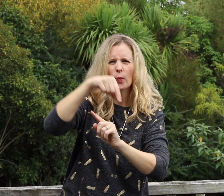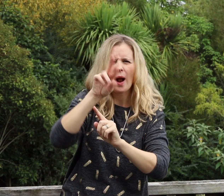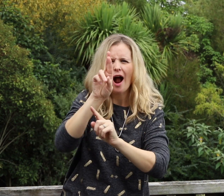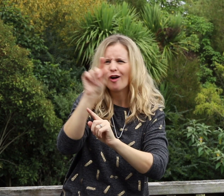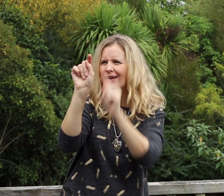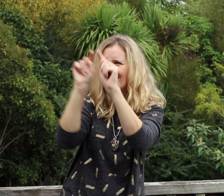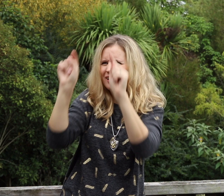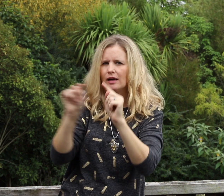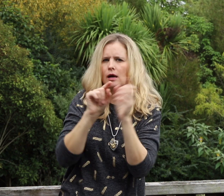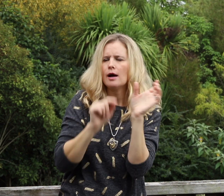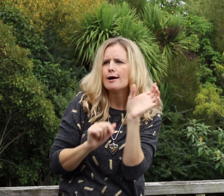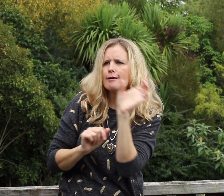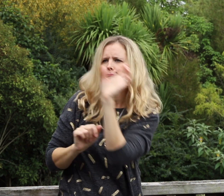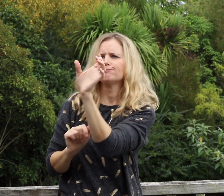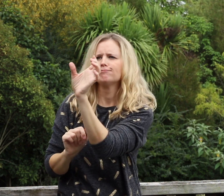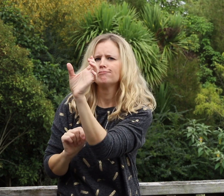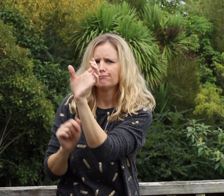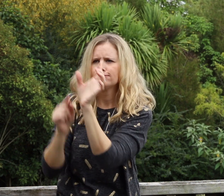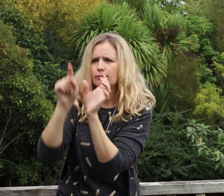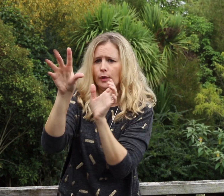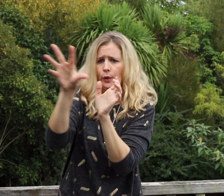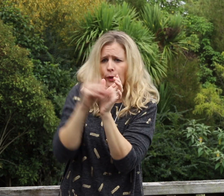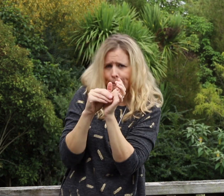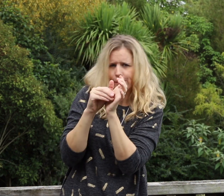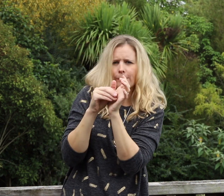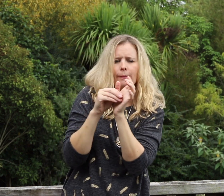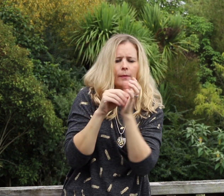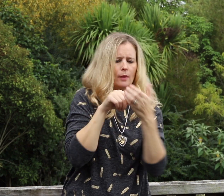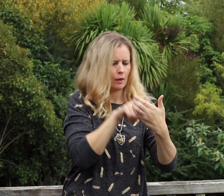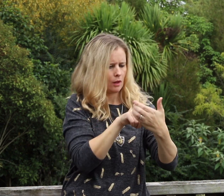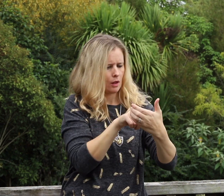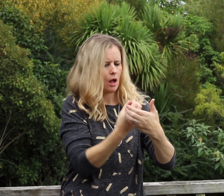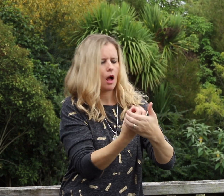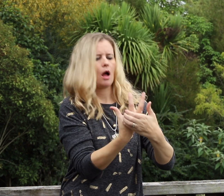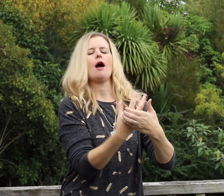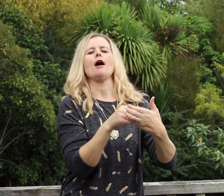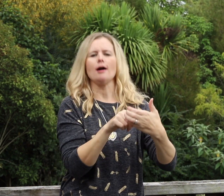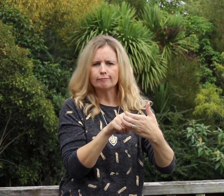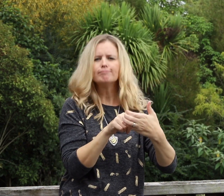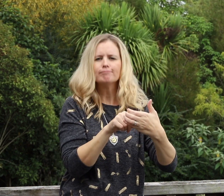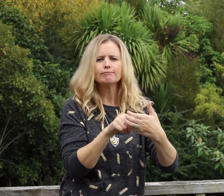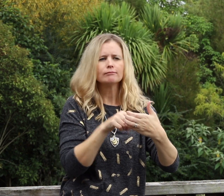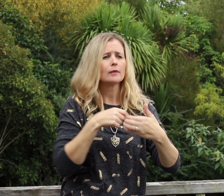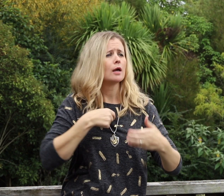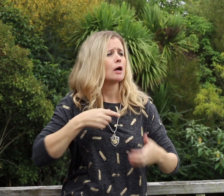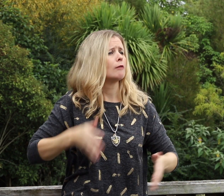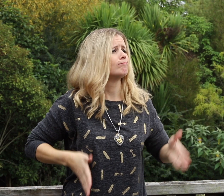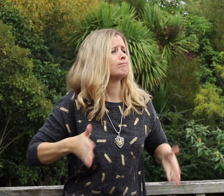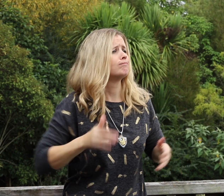I have to look for the QR screening pad to check myself in,